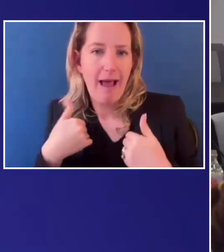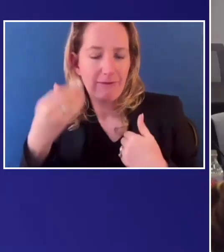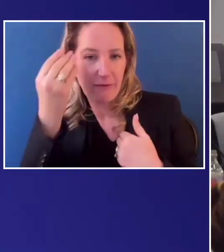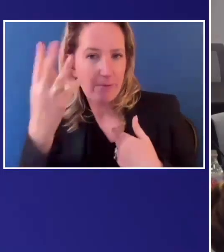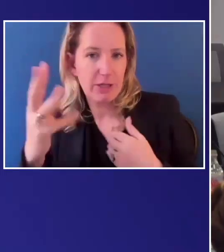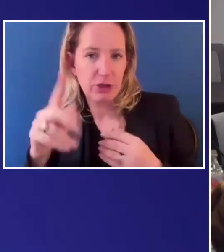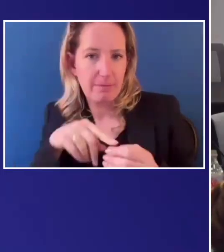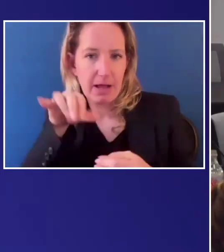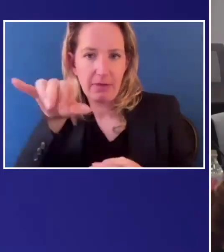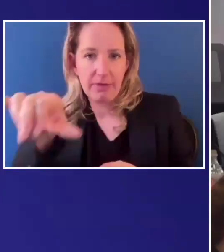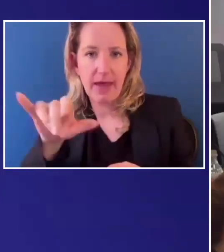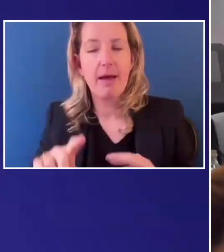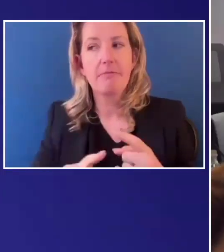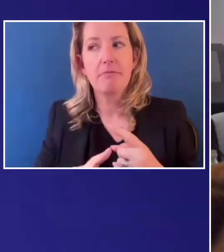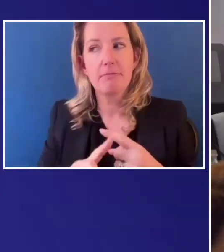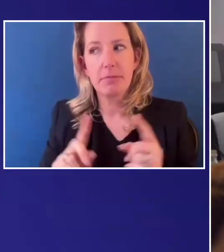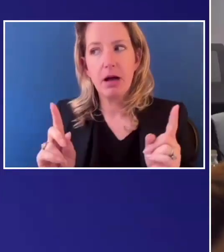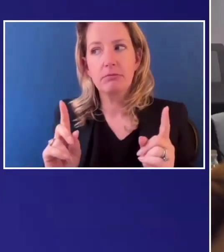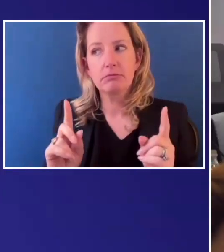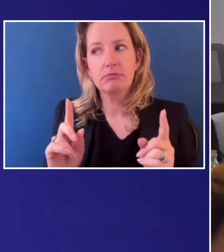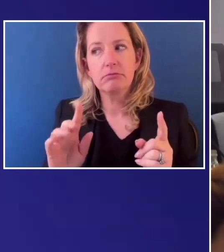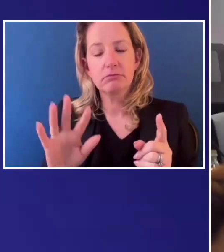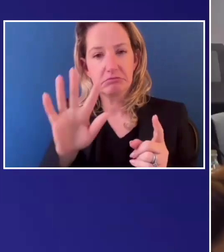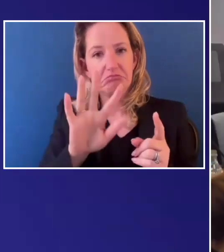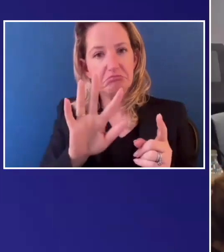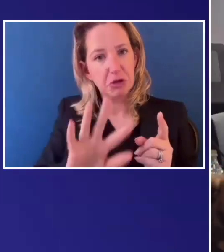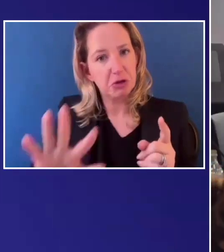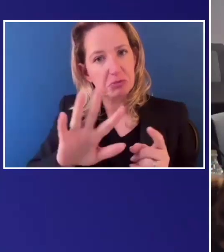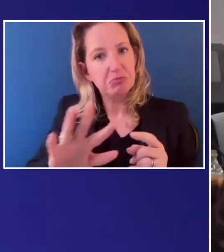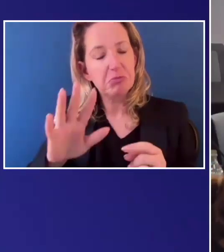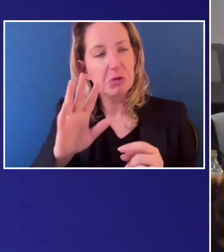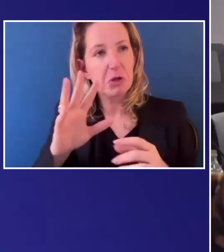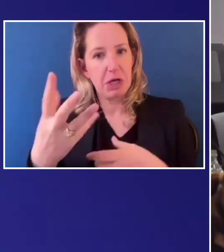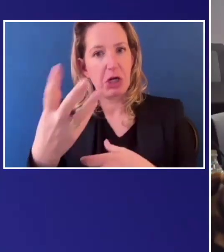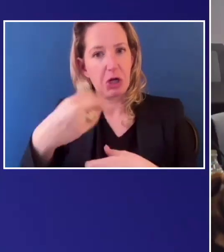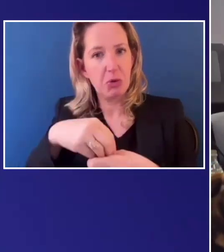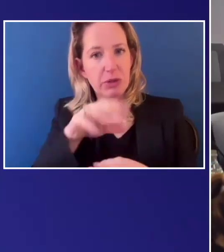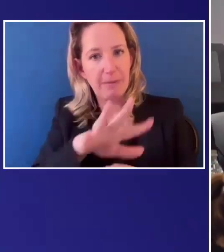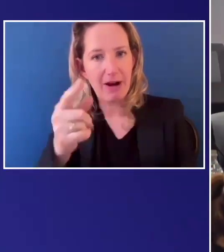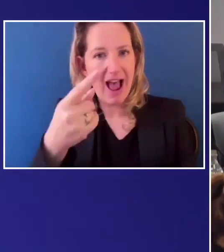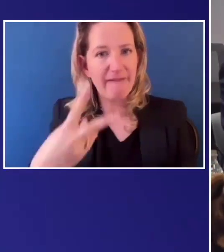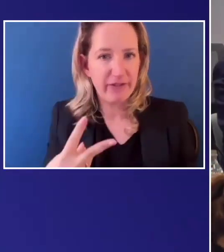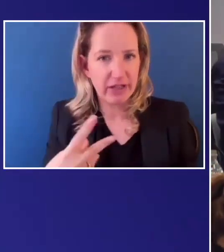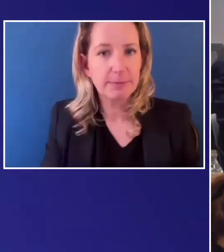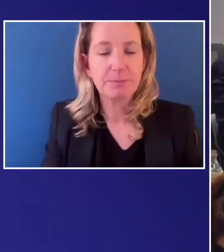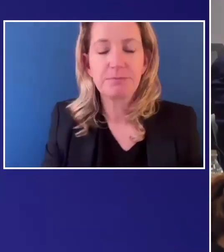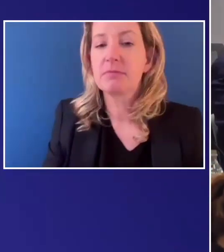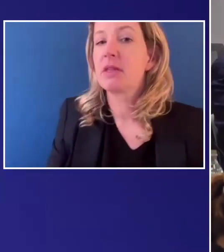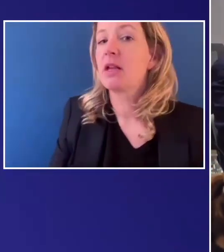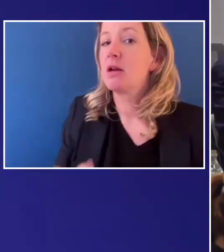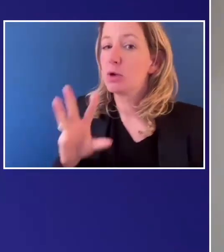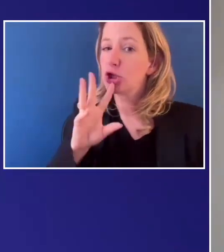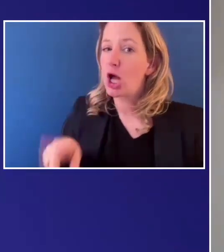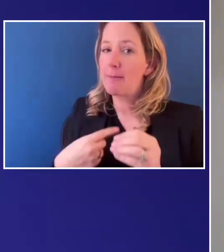I mean, you do capture about half with this. And I can speak to the military science CIP family that was pulled out.